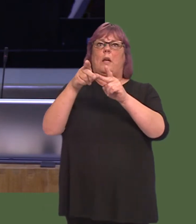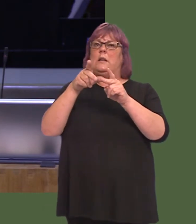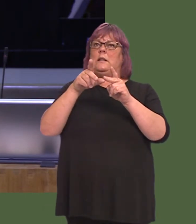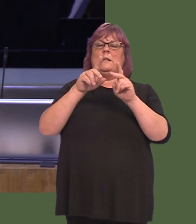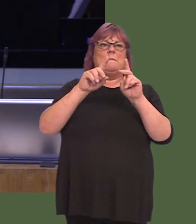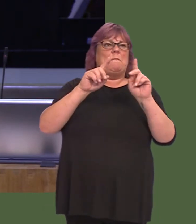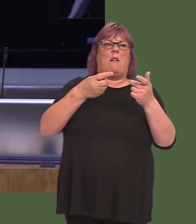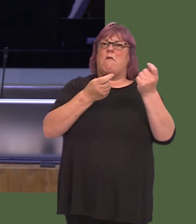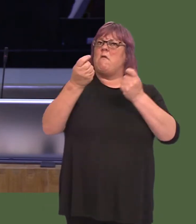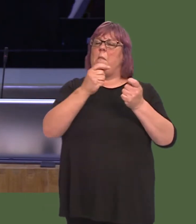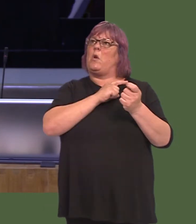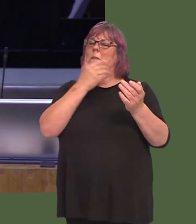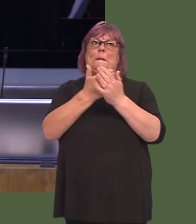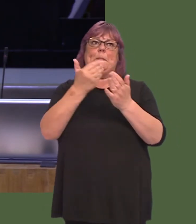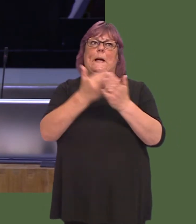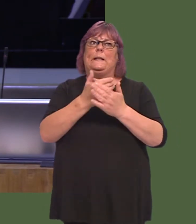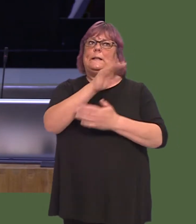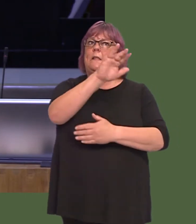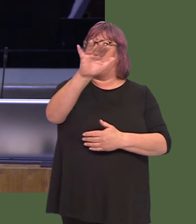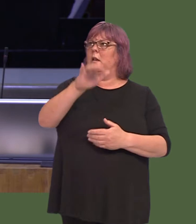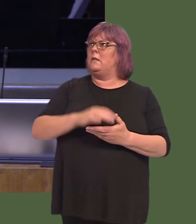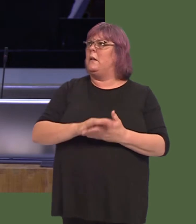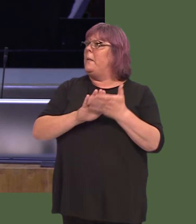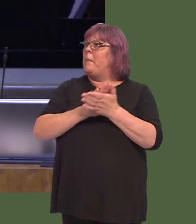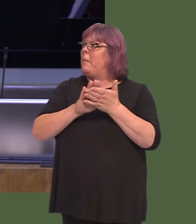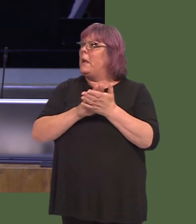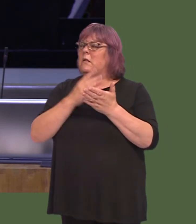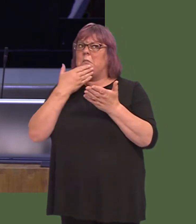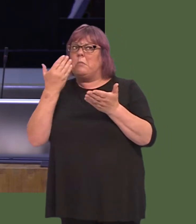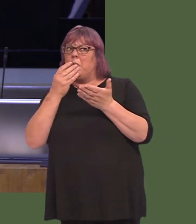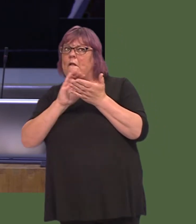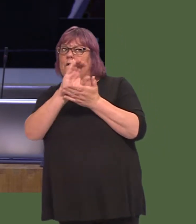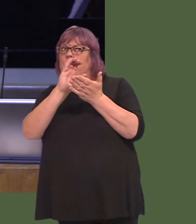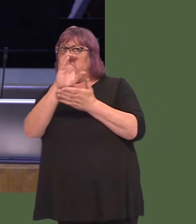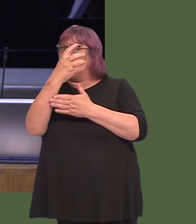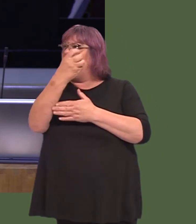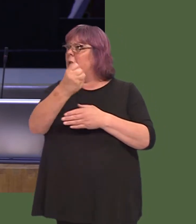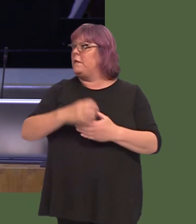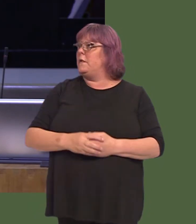patient demand, so that must mean that they are not being funded properly to provide a